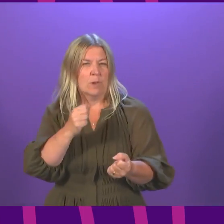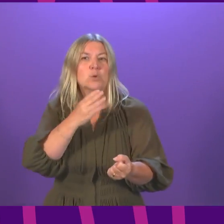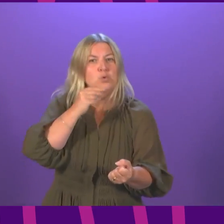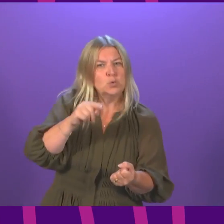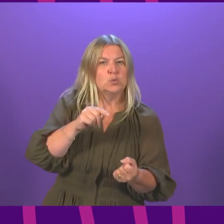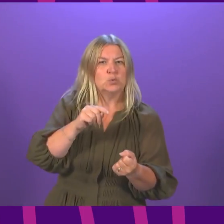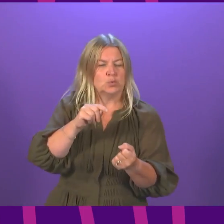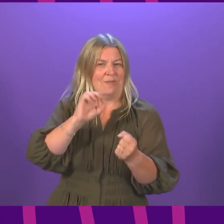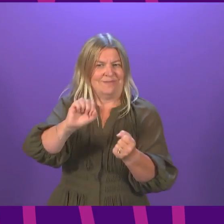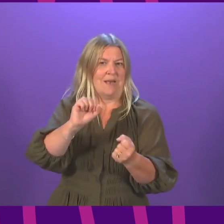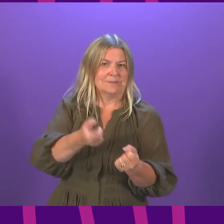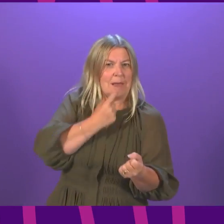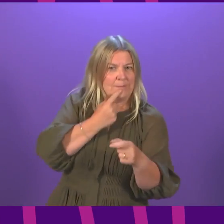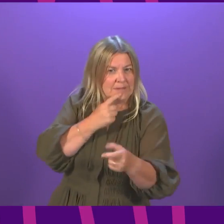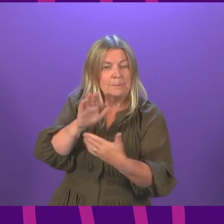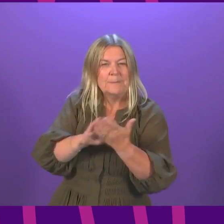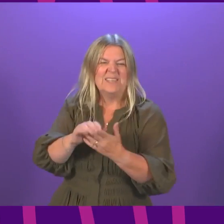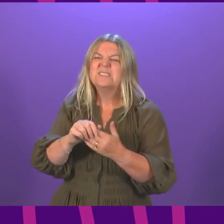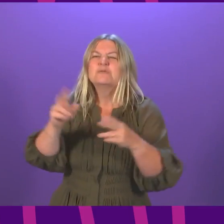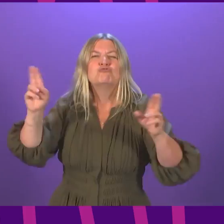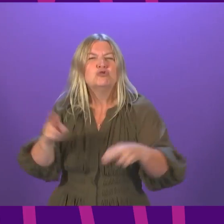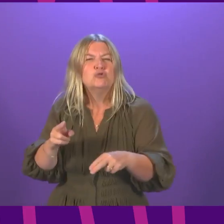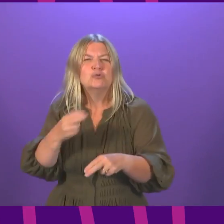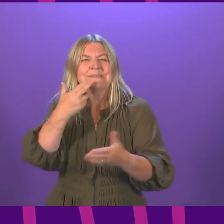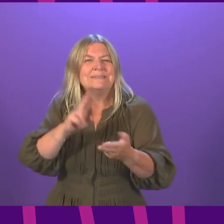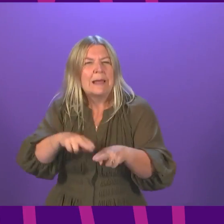stigma, which is still a barrier to accessing life-saving services.